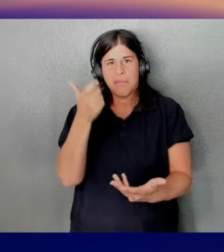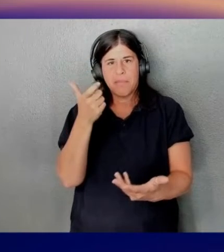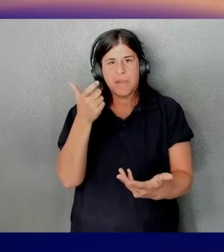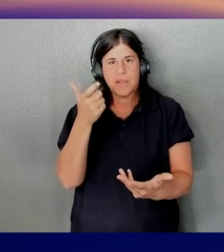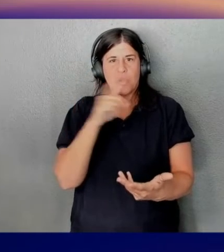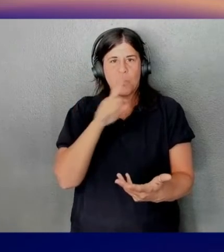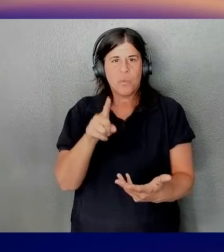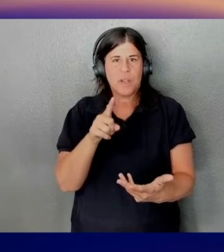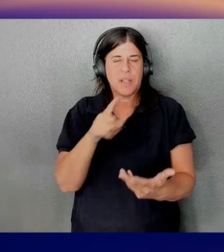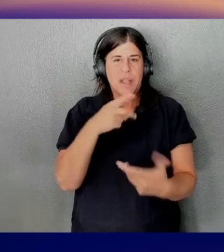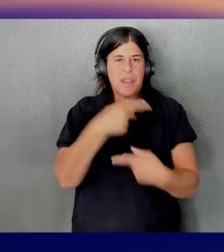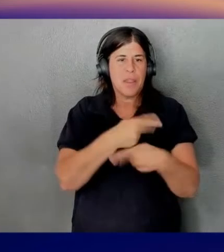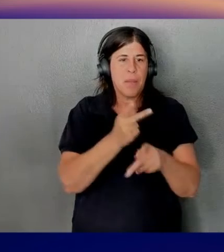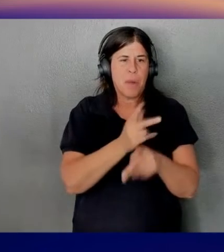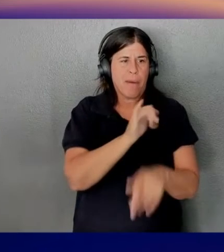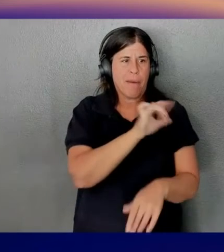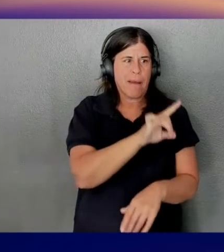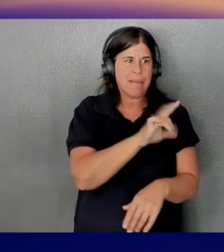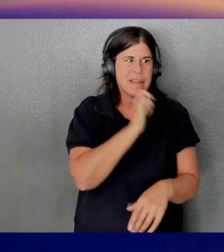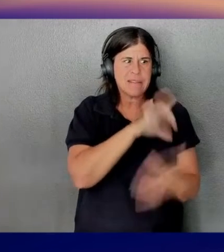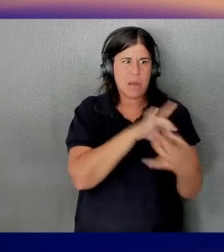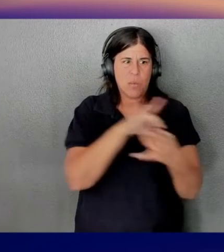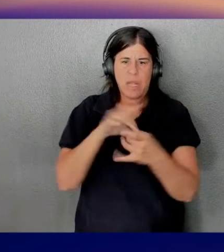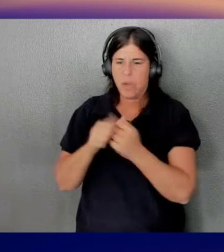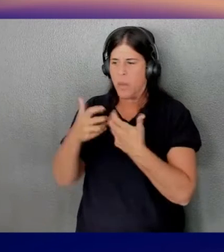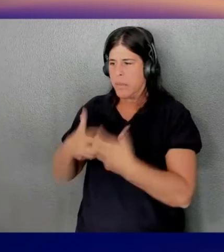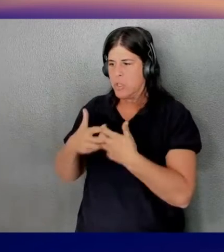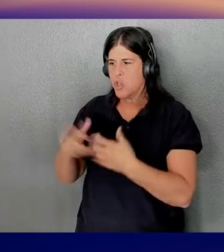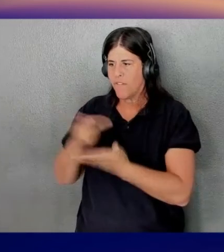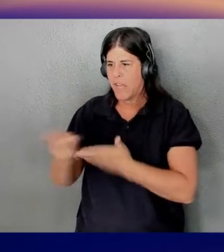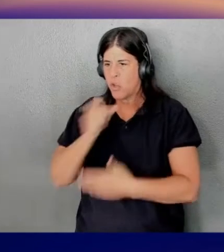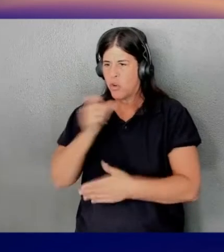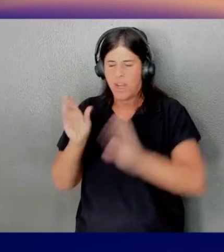with the, whether the machine failure or not, yeah. So we can just remove it